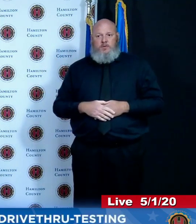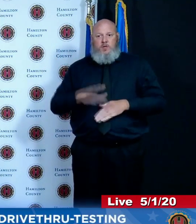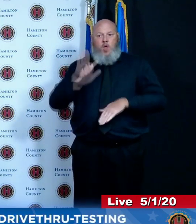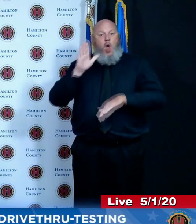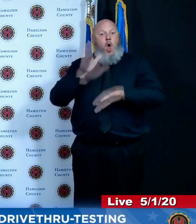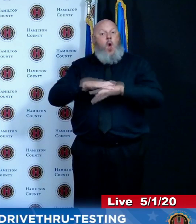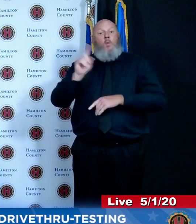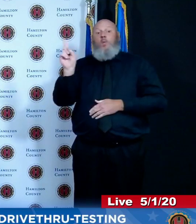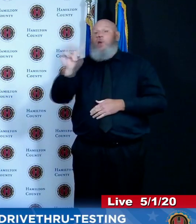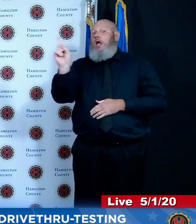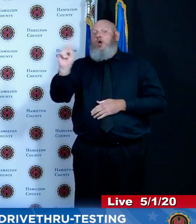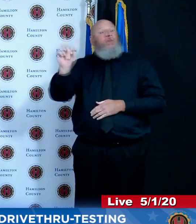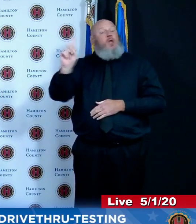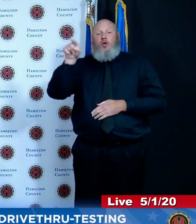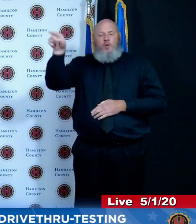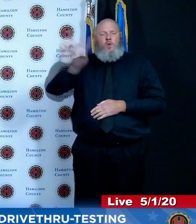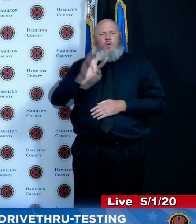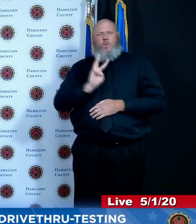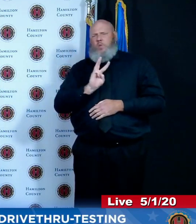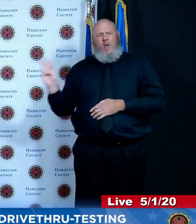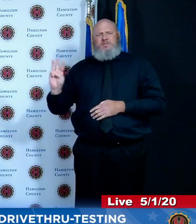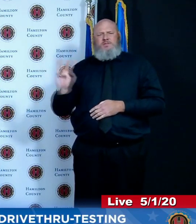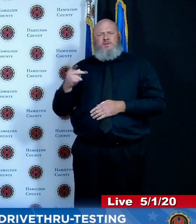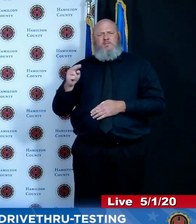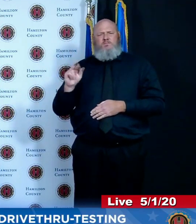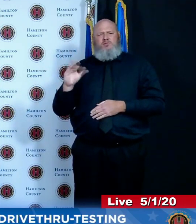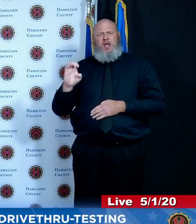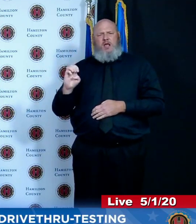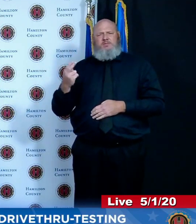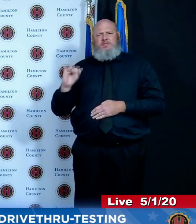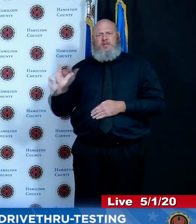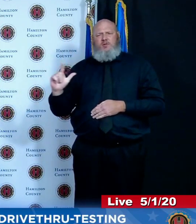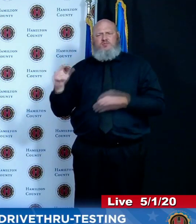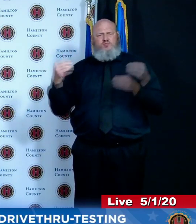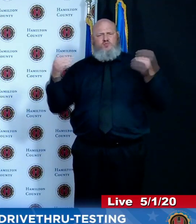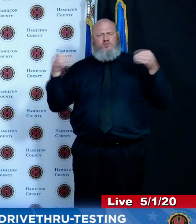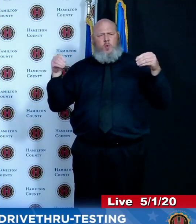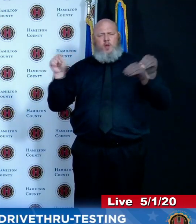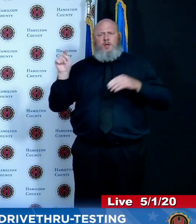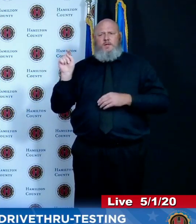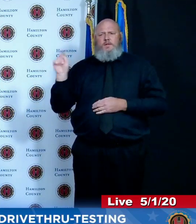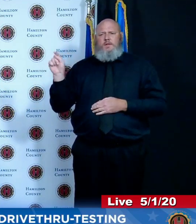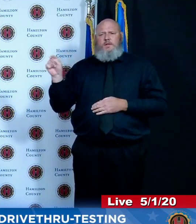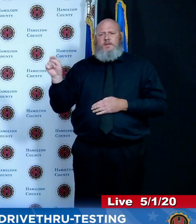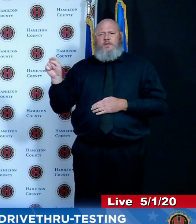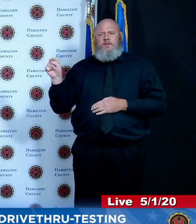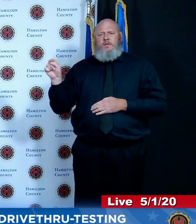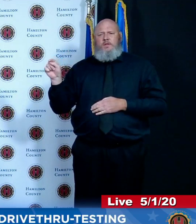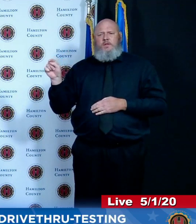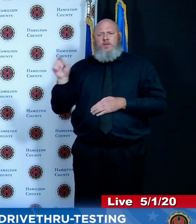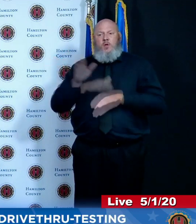those interested in registering to see if they are eligible should visit w-w-w